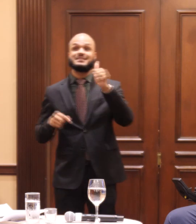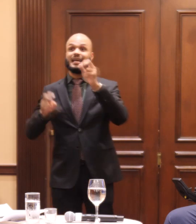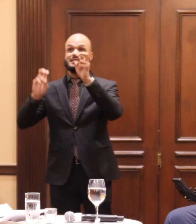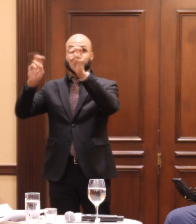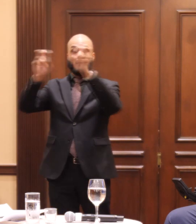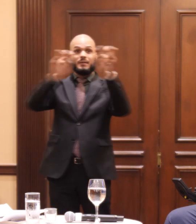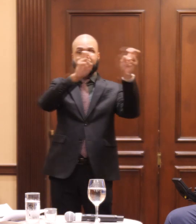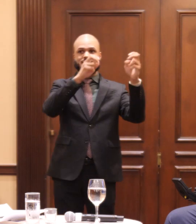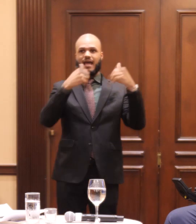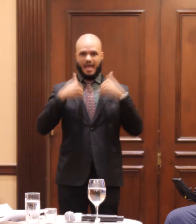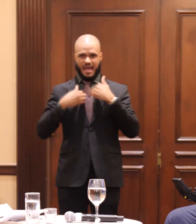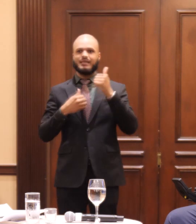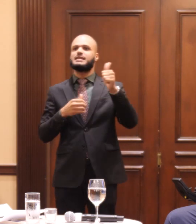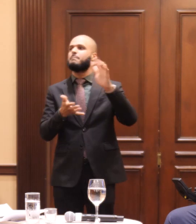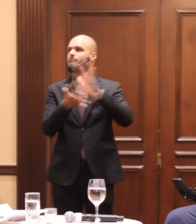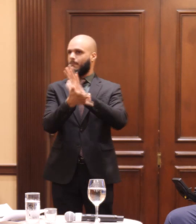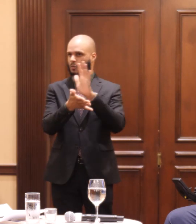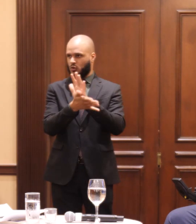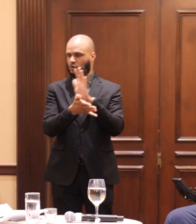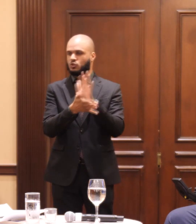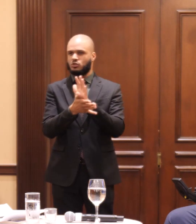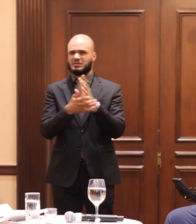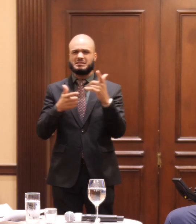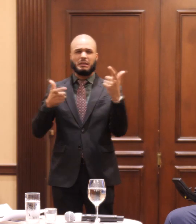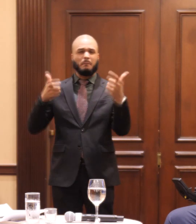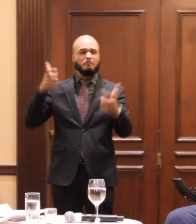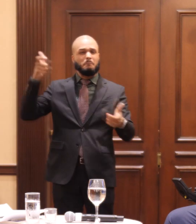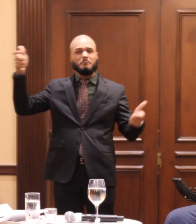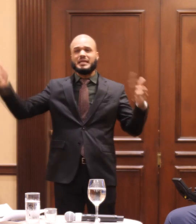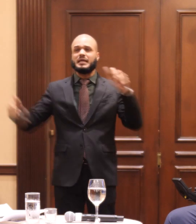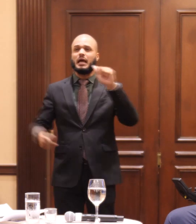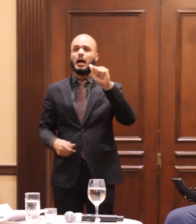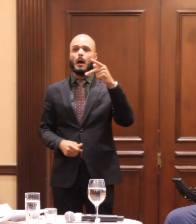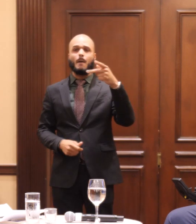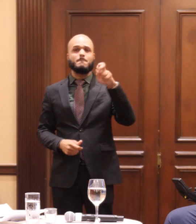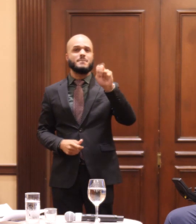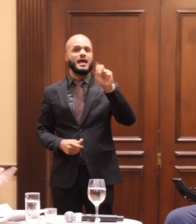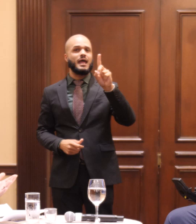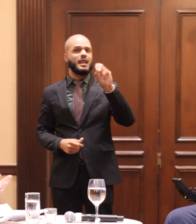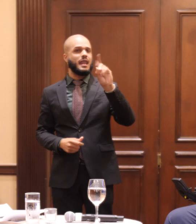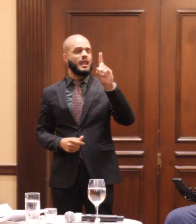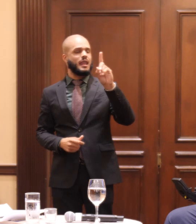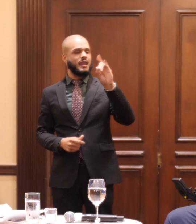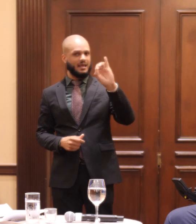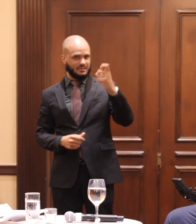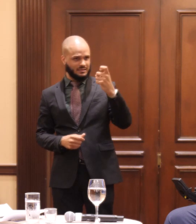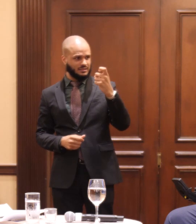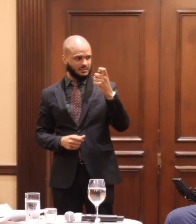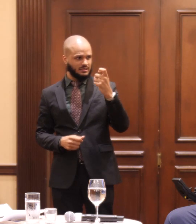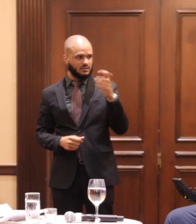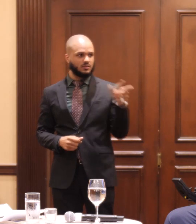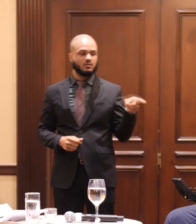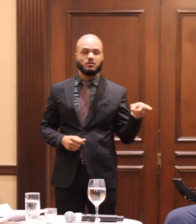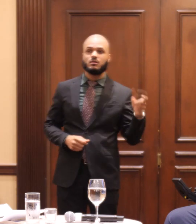topic papers that are in a gigantic appendix that was produced with a report called...